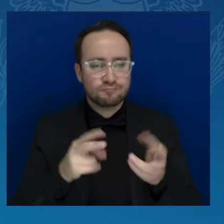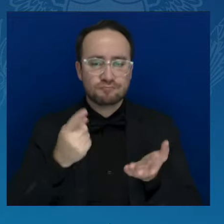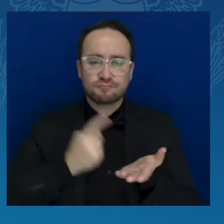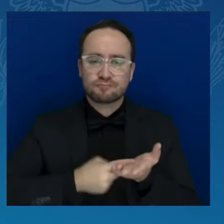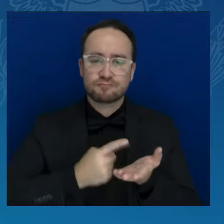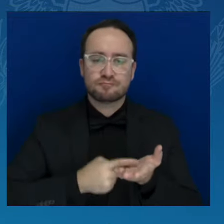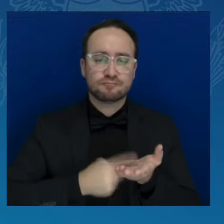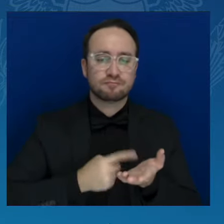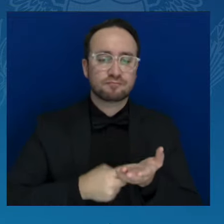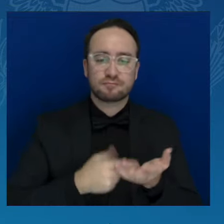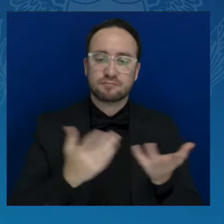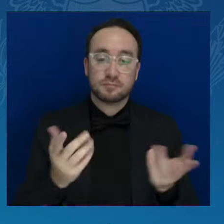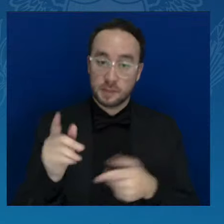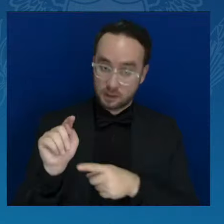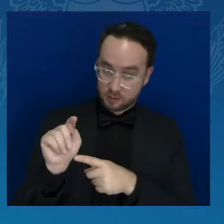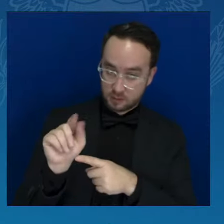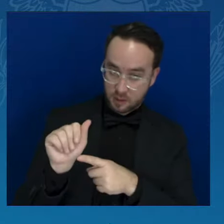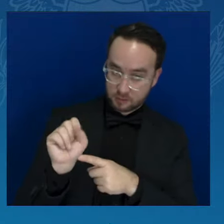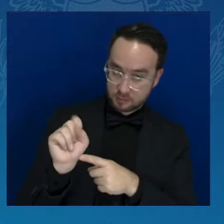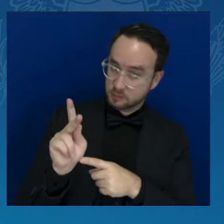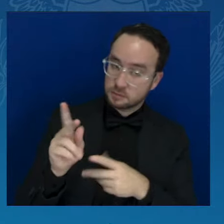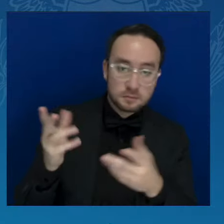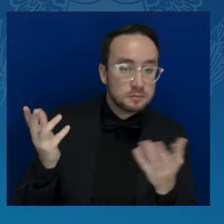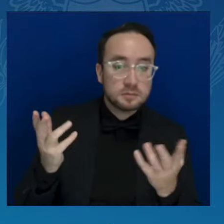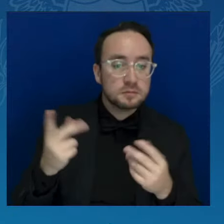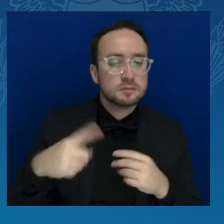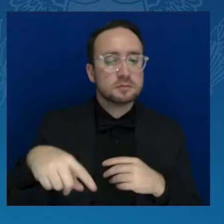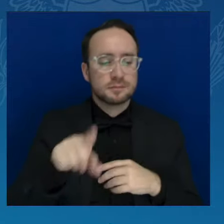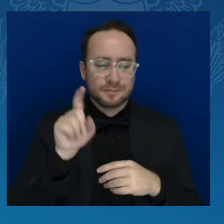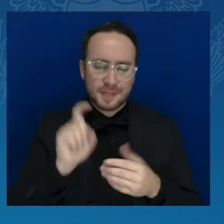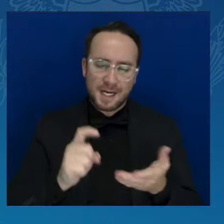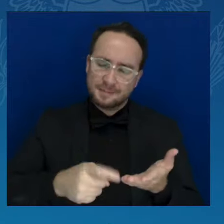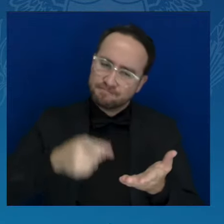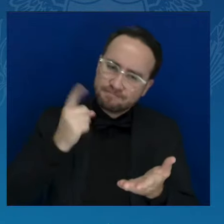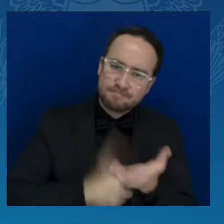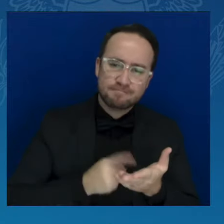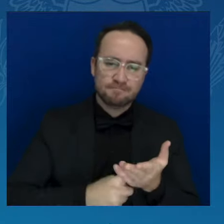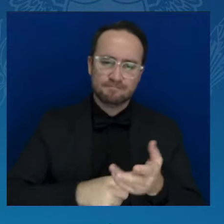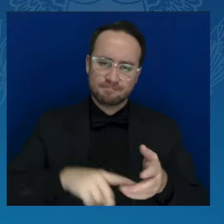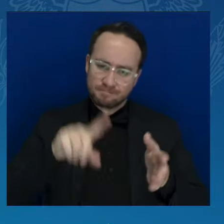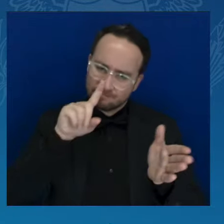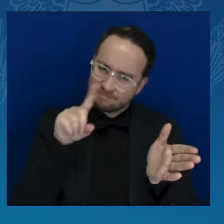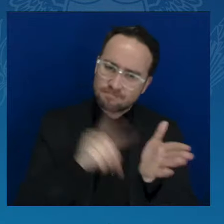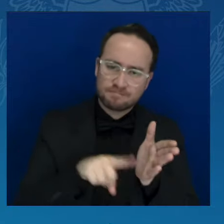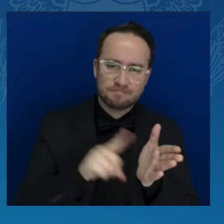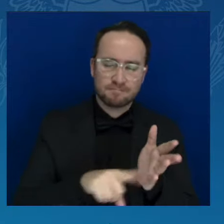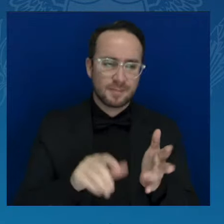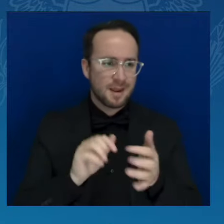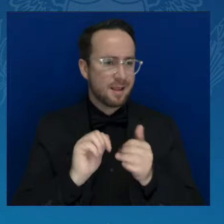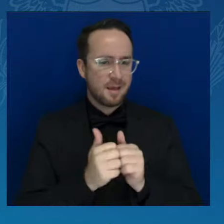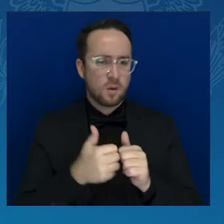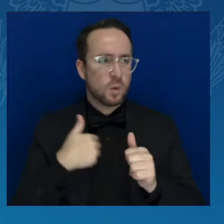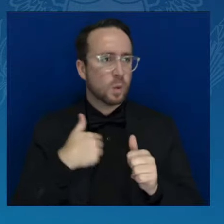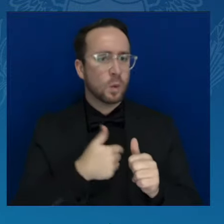to better align them with our broader policy objectives and enable a globally competitive U.S. space industrial base.